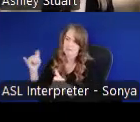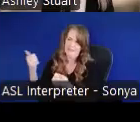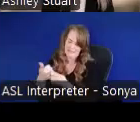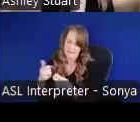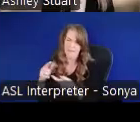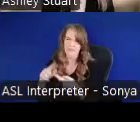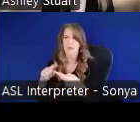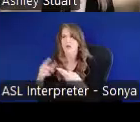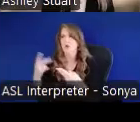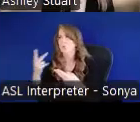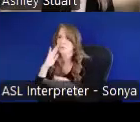whatever that looks like.